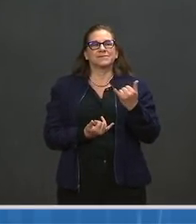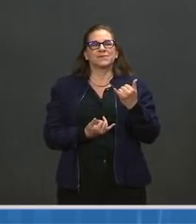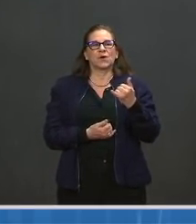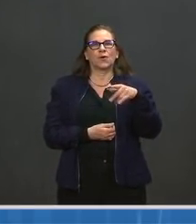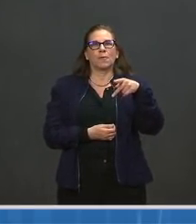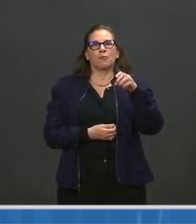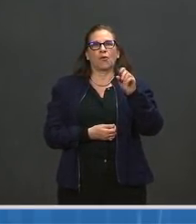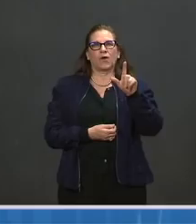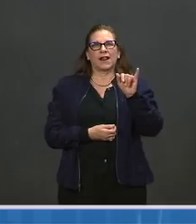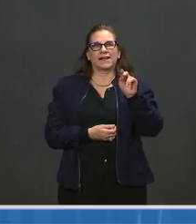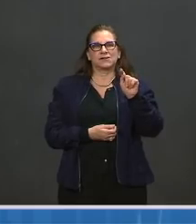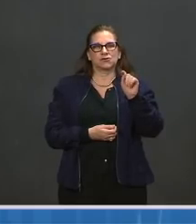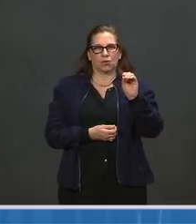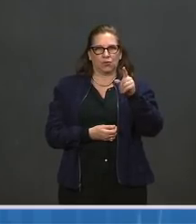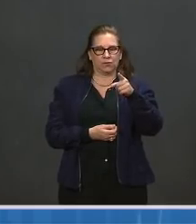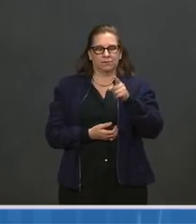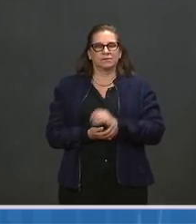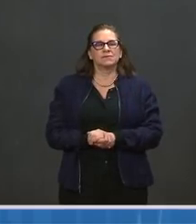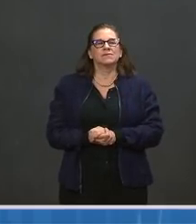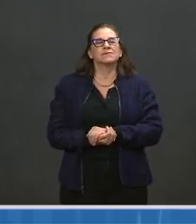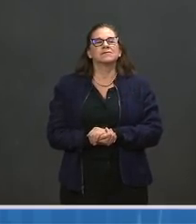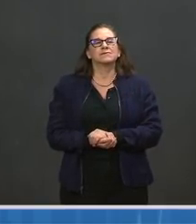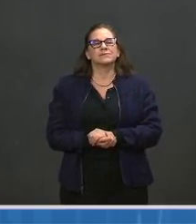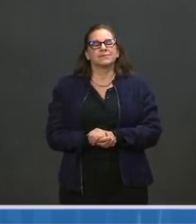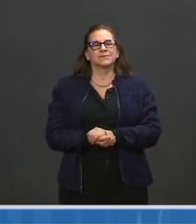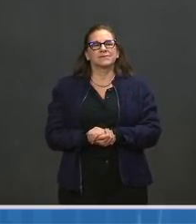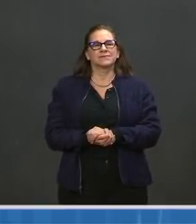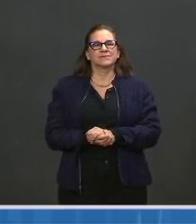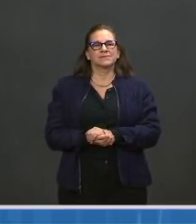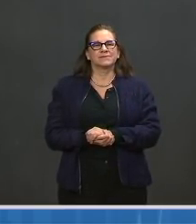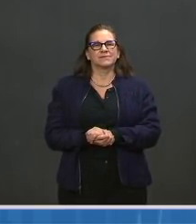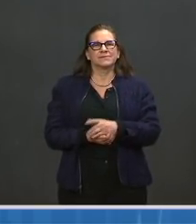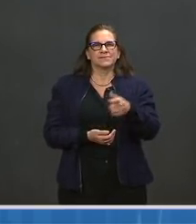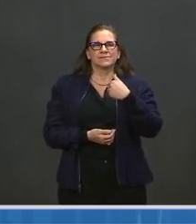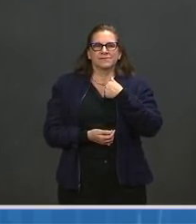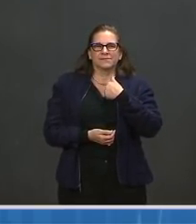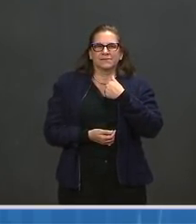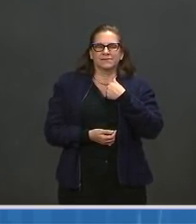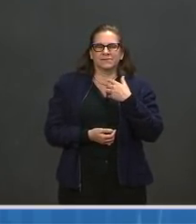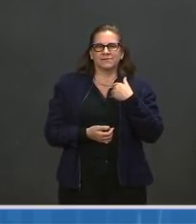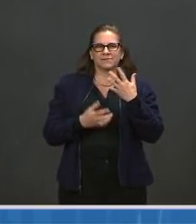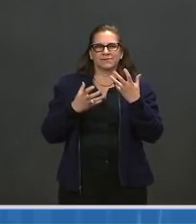The Press: Hi, thanks for taking my question. I just wanted to follow up on the last one from Jeremy.